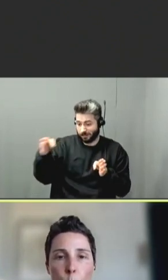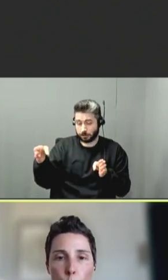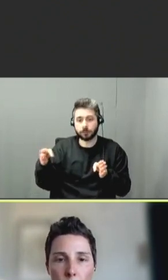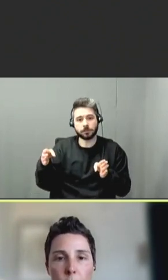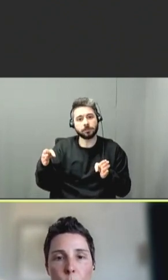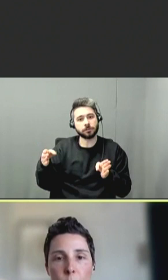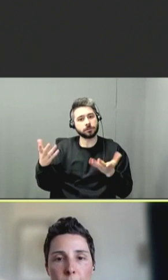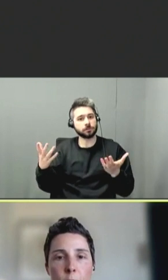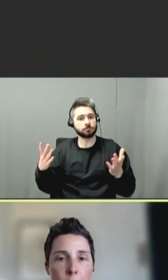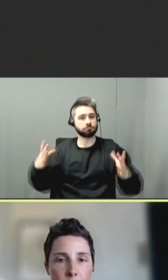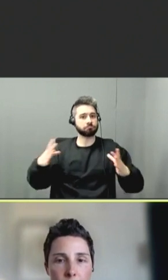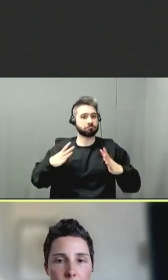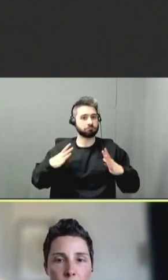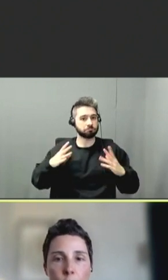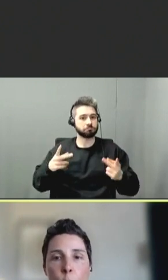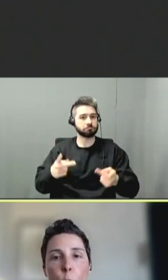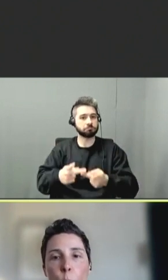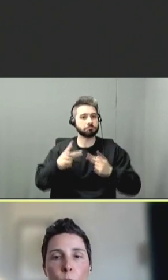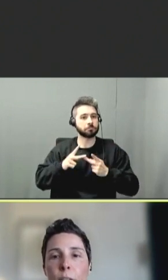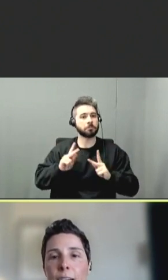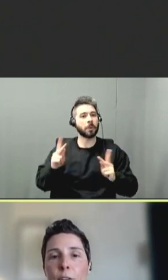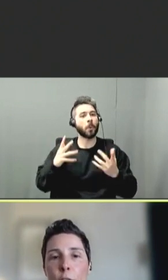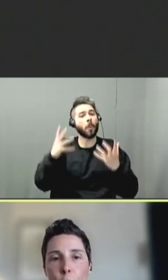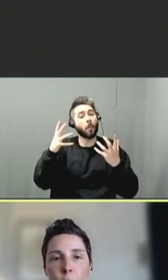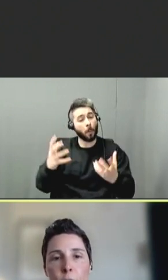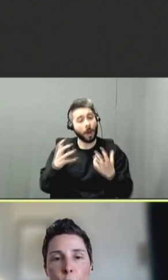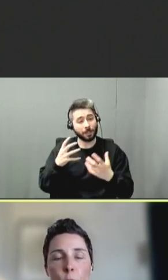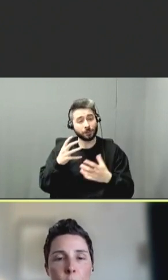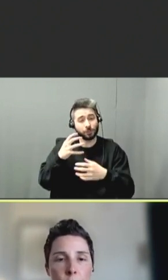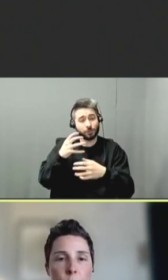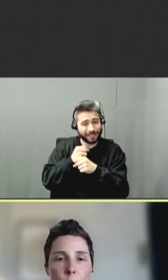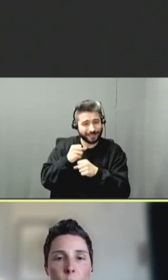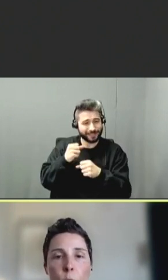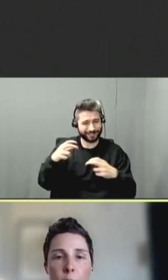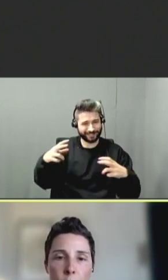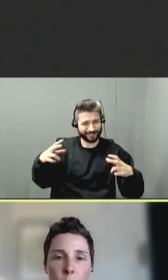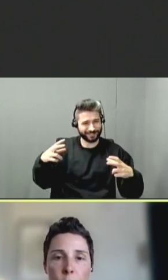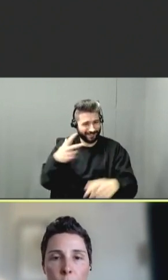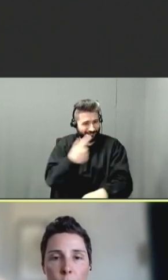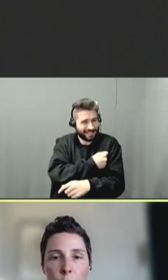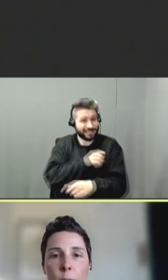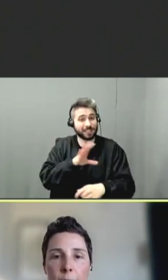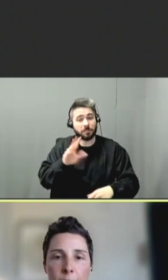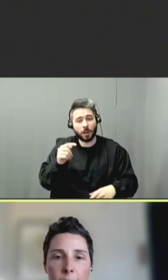people were wanting to receive the vaccine, but we only had 30 doses before having a confirmed case.